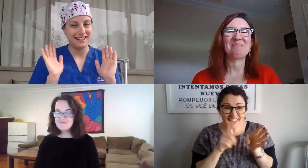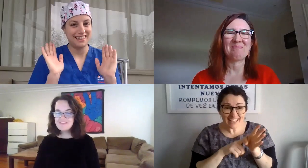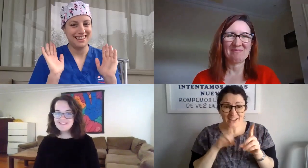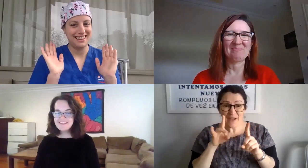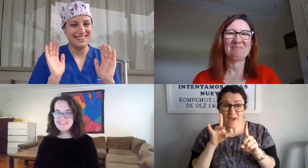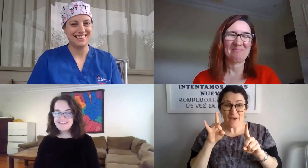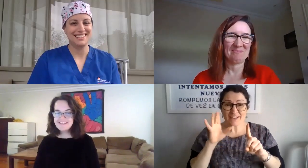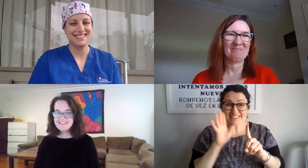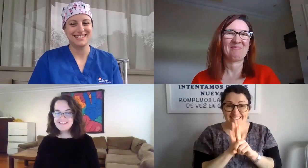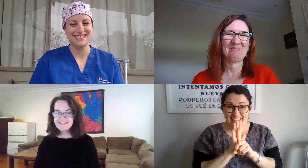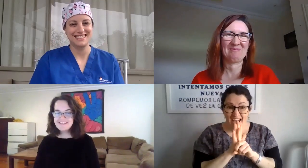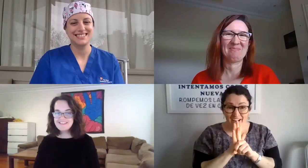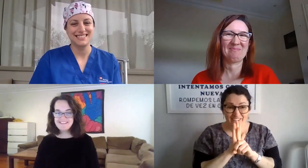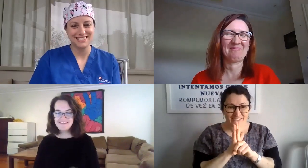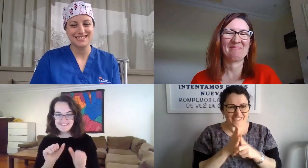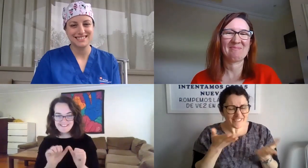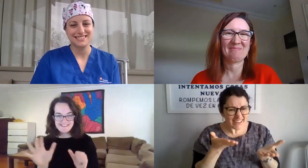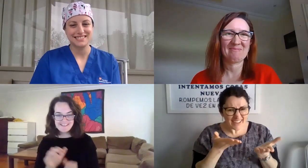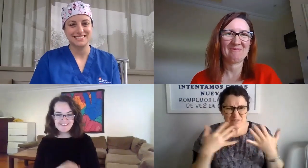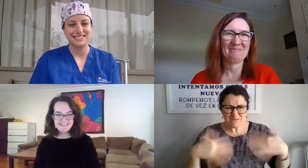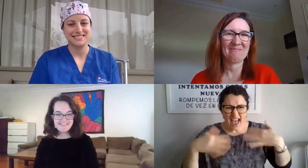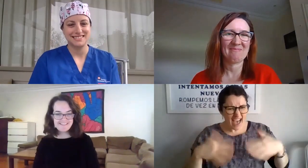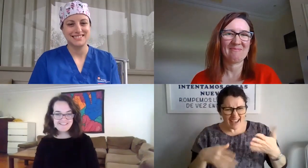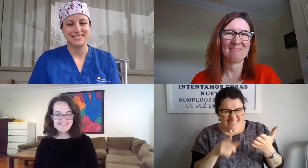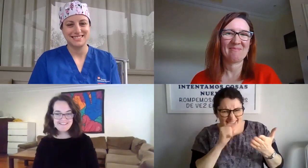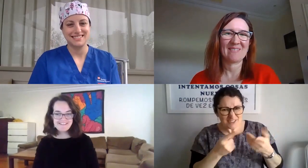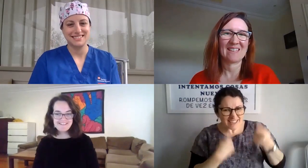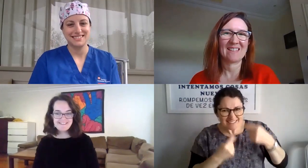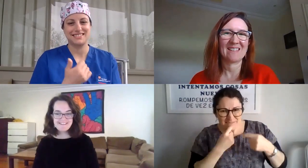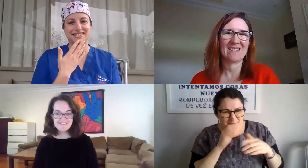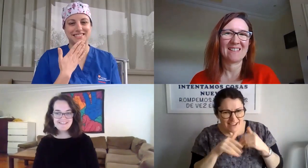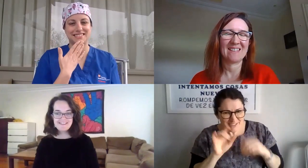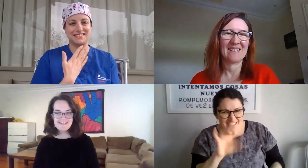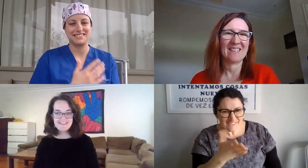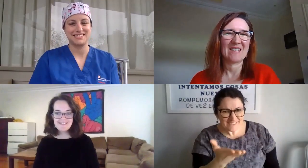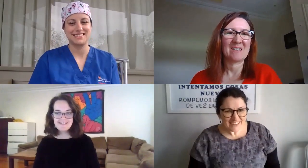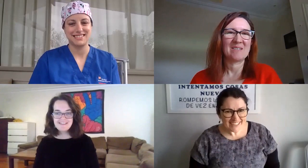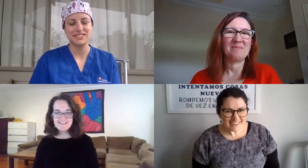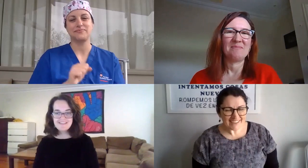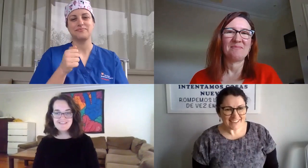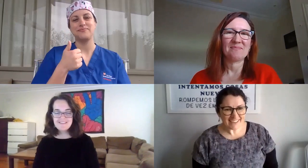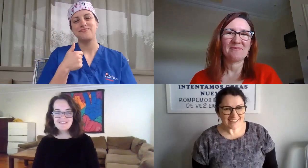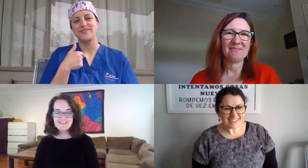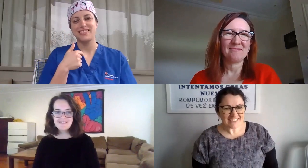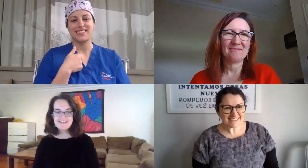Kathy, for example at the Royal Hospital, Kathy, I think it's phenomenal that you're working at the hospital. Tell us a